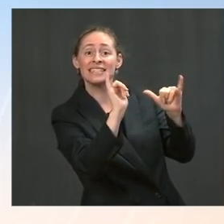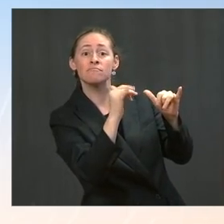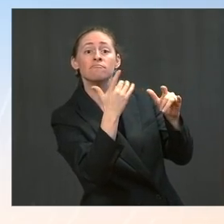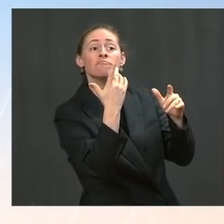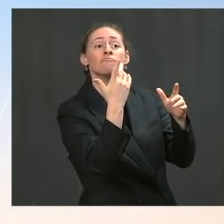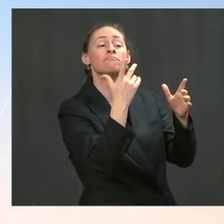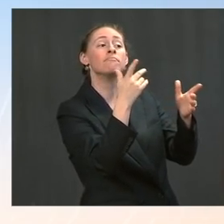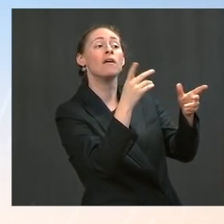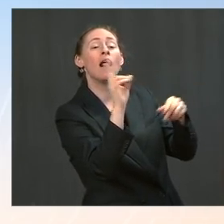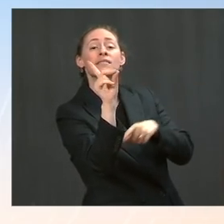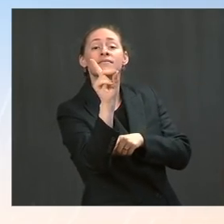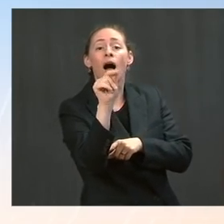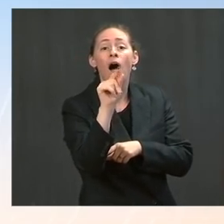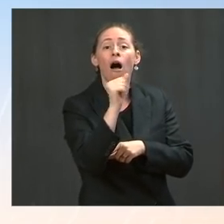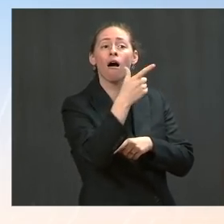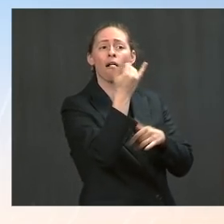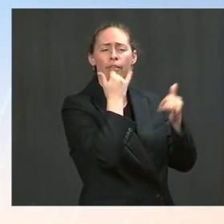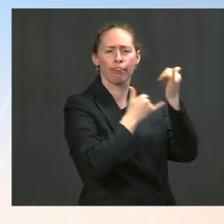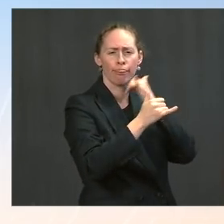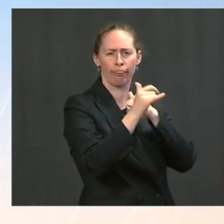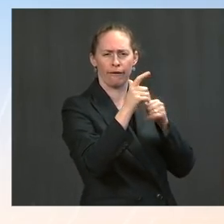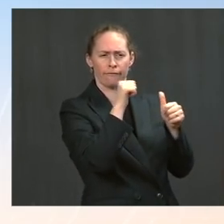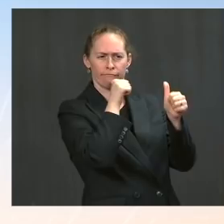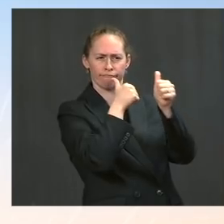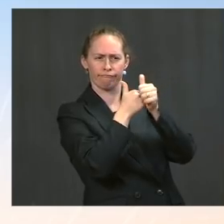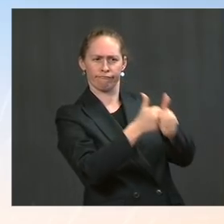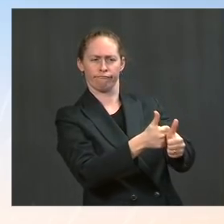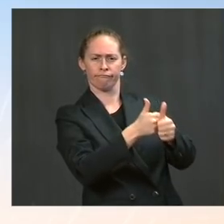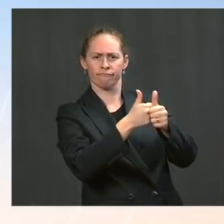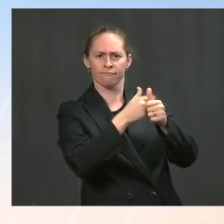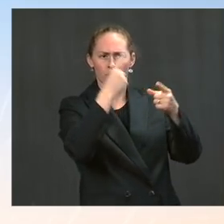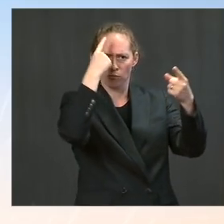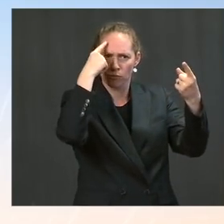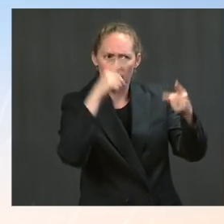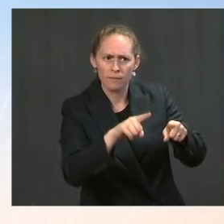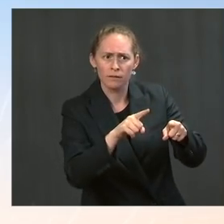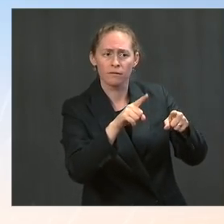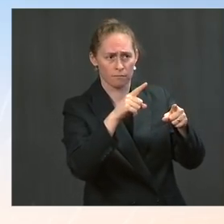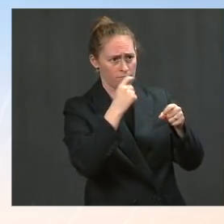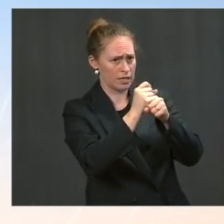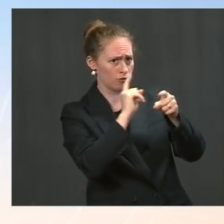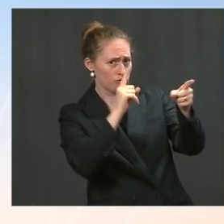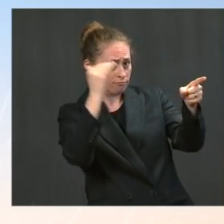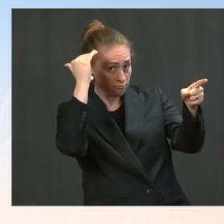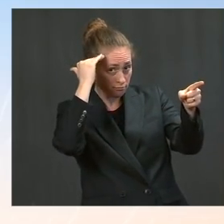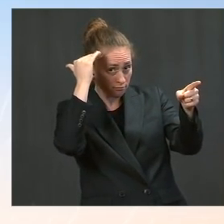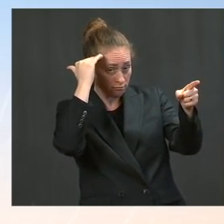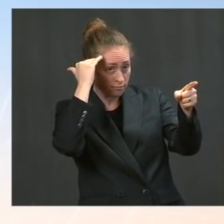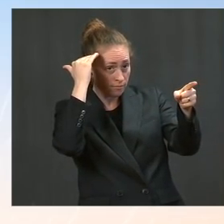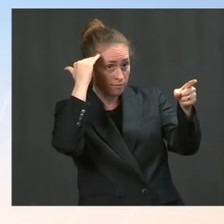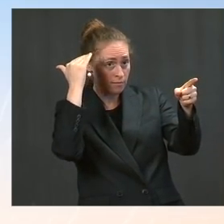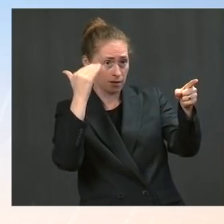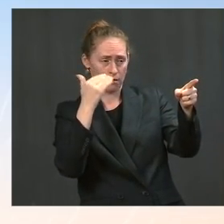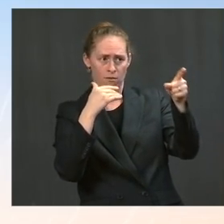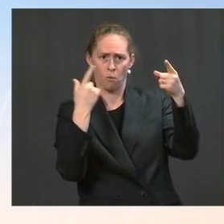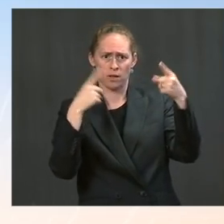of the restriction of information. And they should be aware of that happening on -- in Hong Kong, as well as in mainland China.